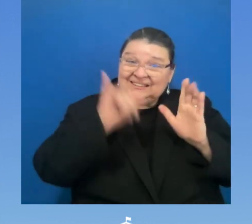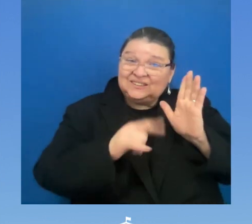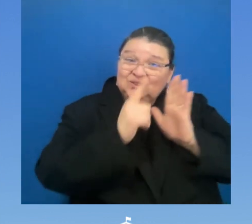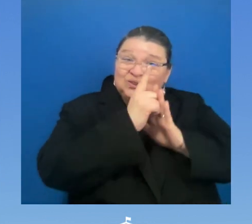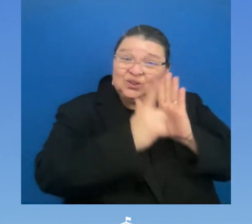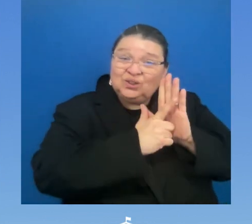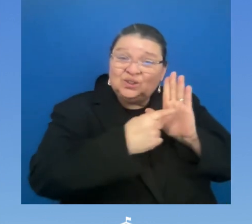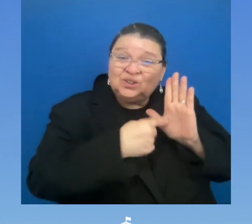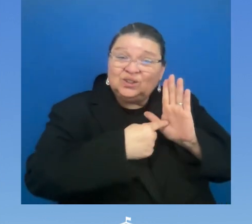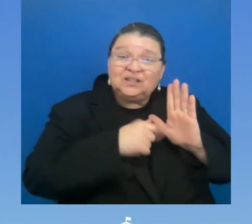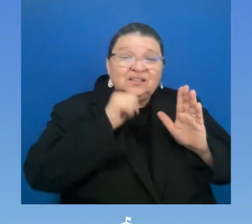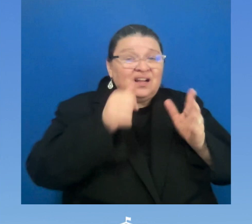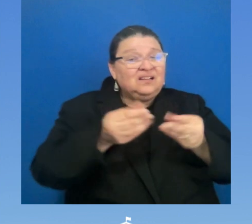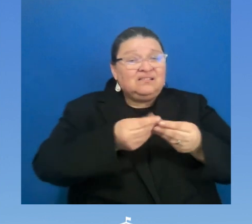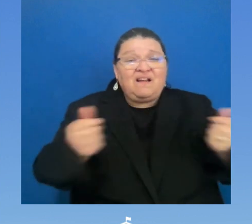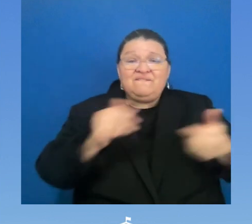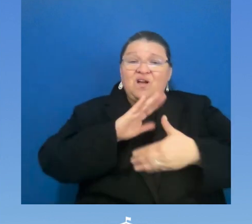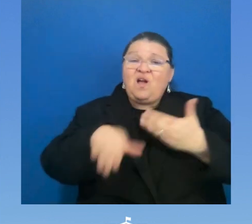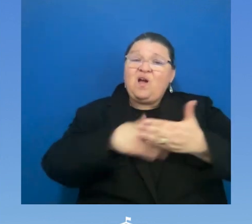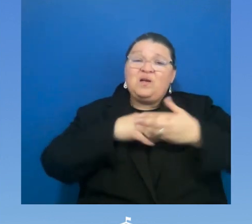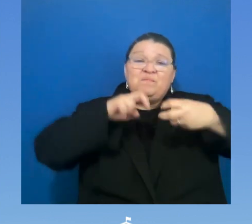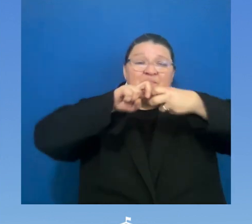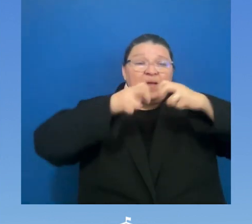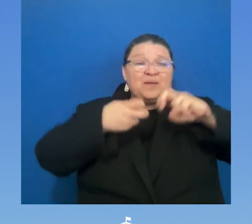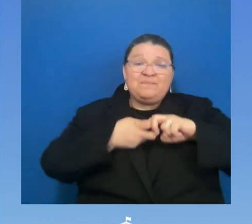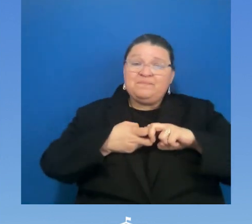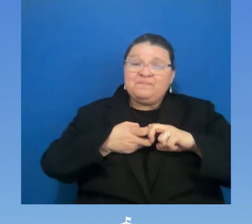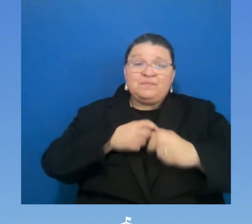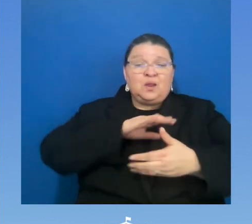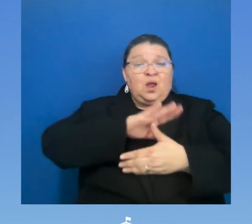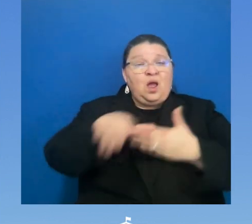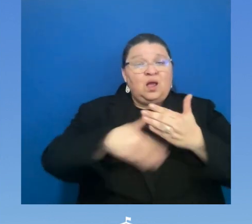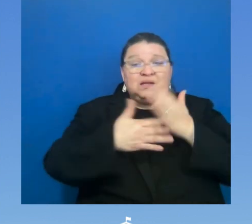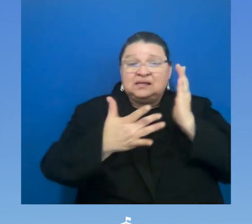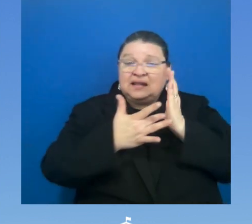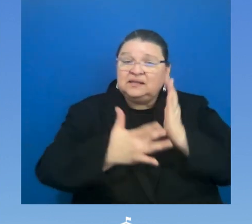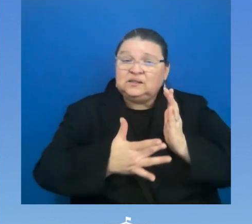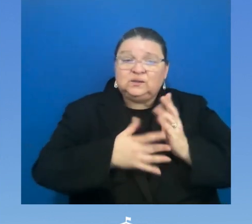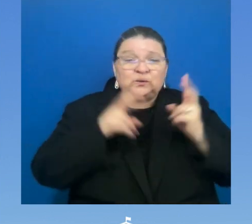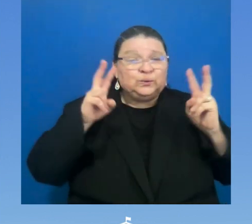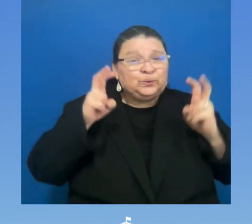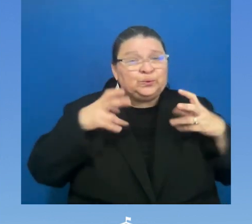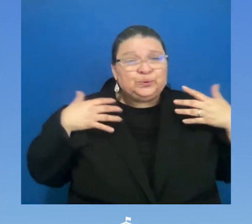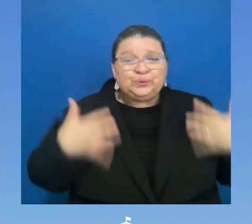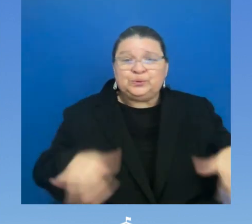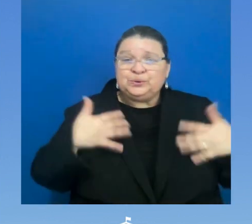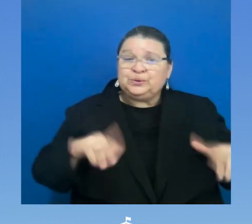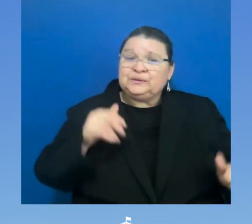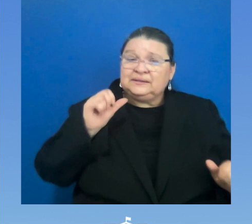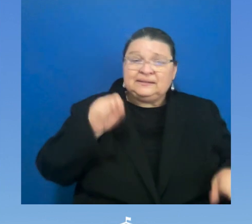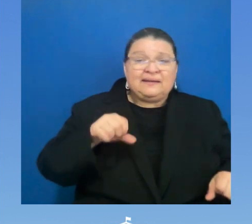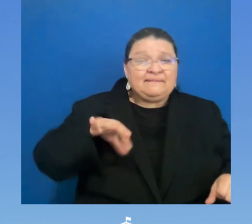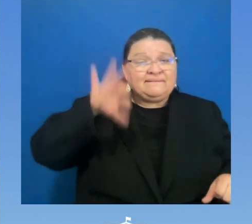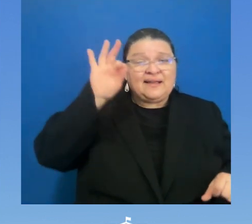More technicalities continue to run rampant, and discrimination against women,